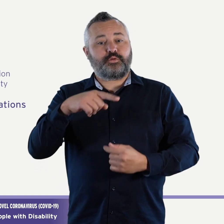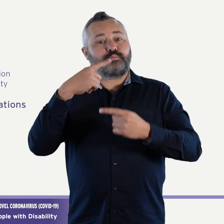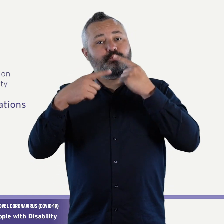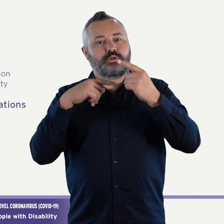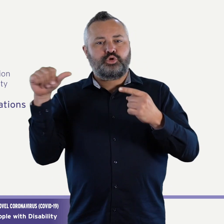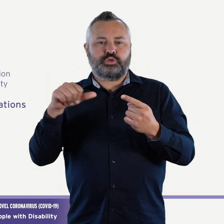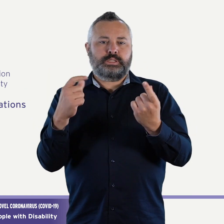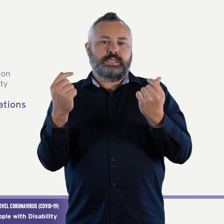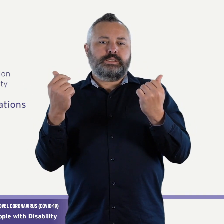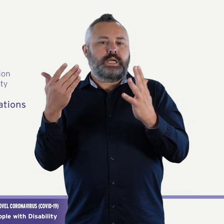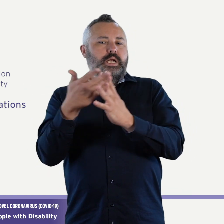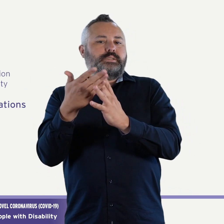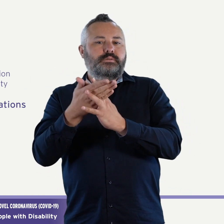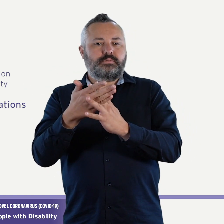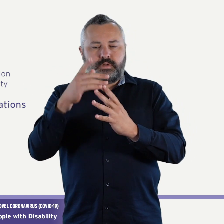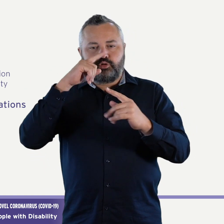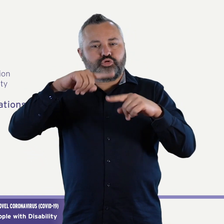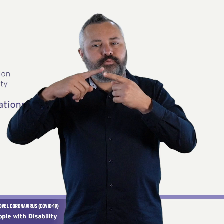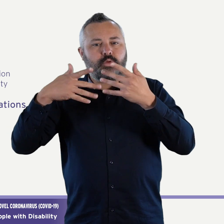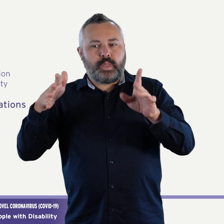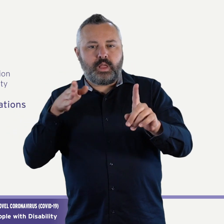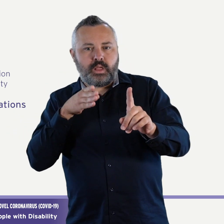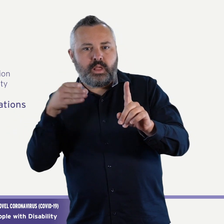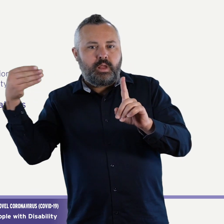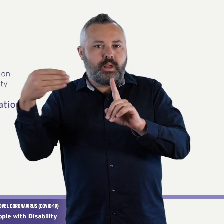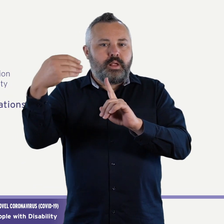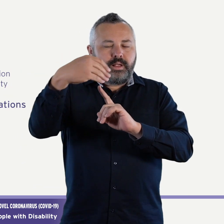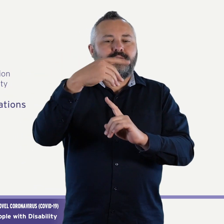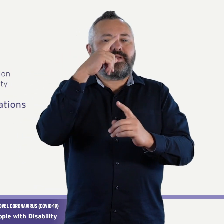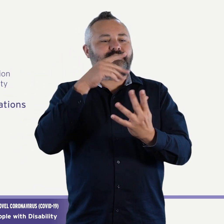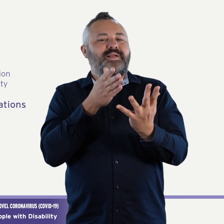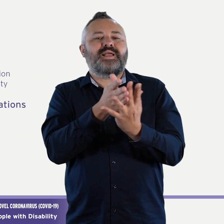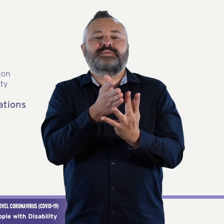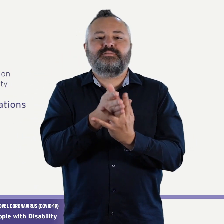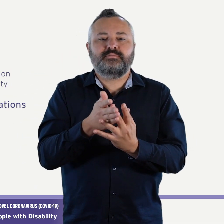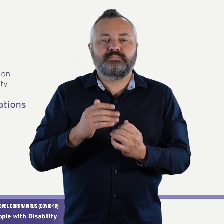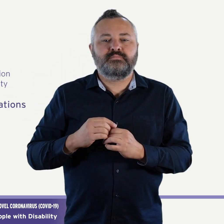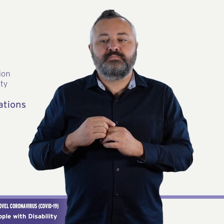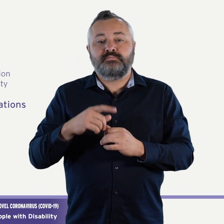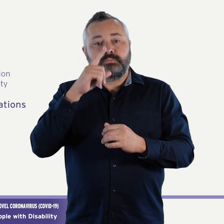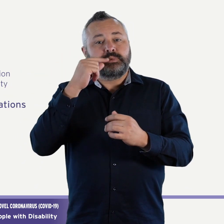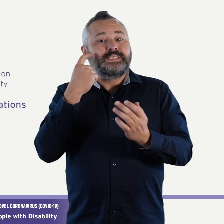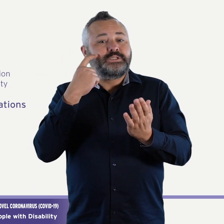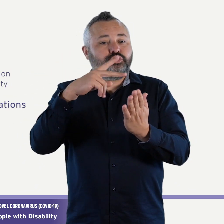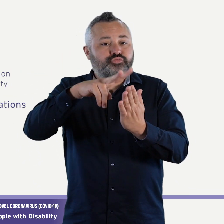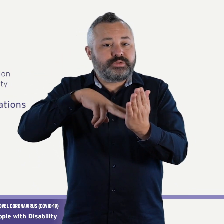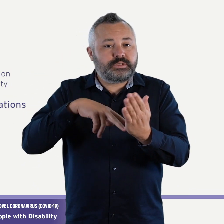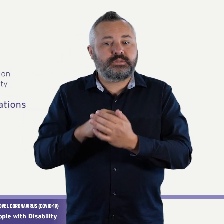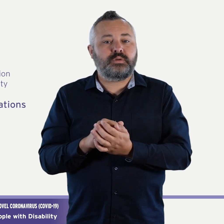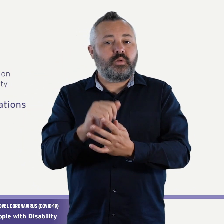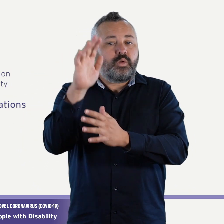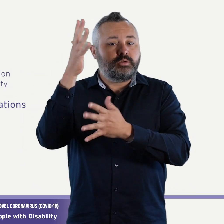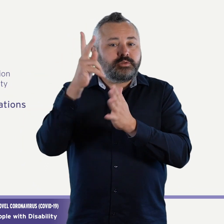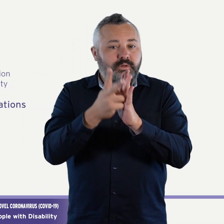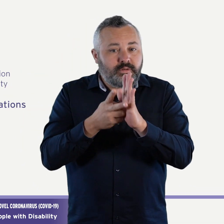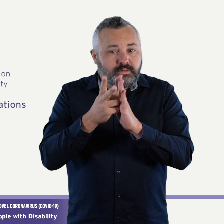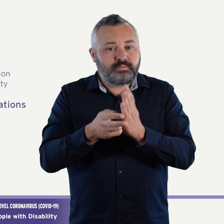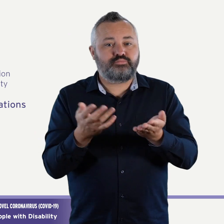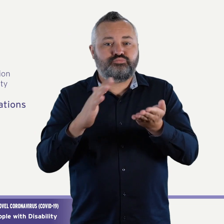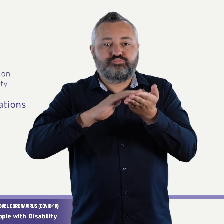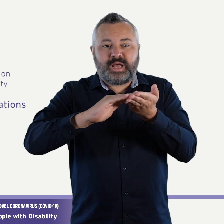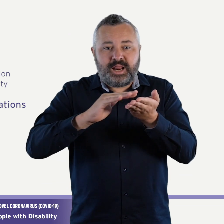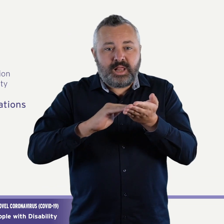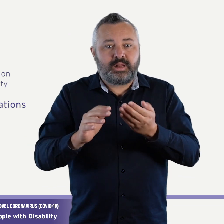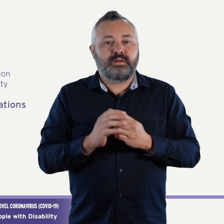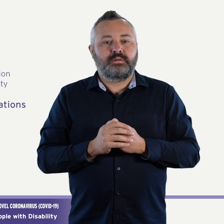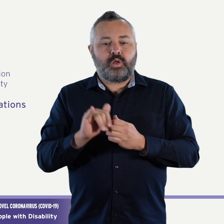Information and communications should be in accessible formats such as easy read, Auslan, braille,